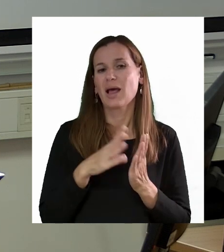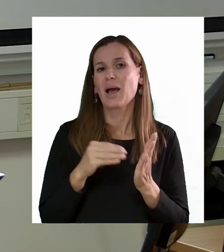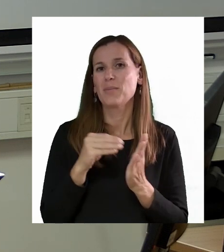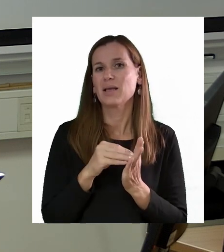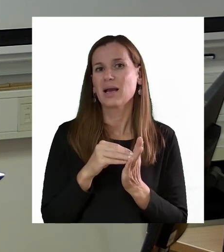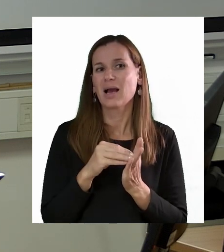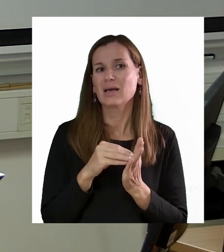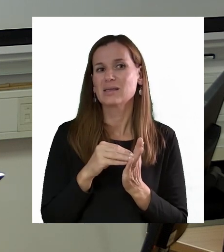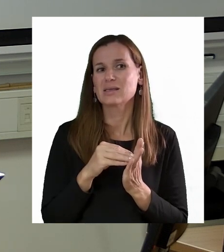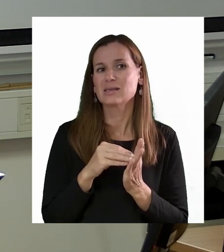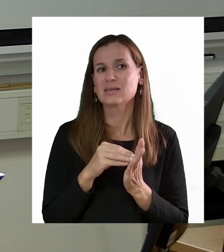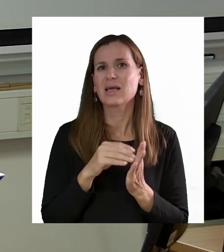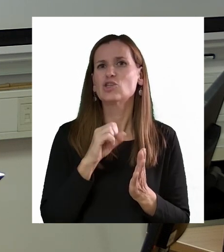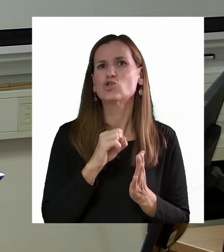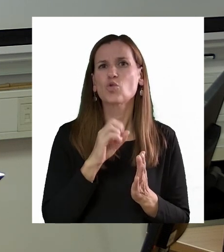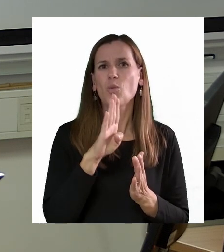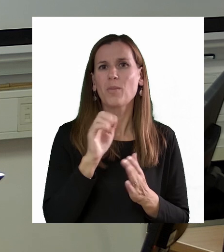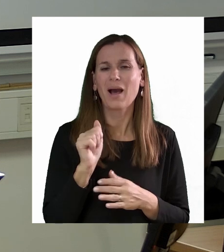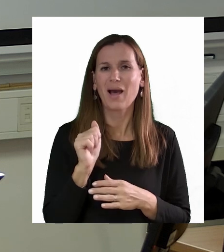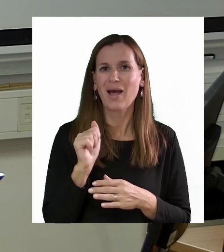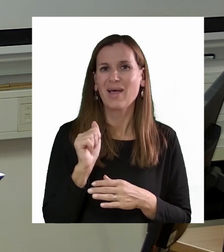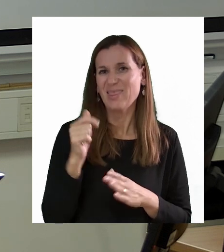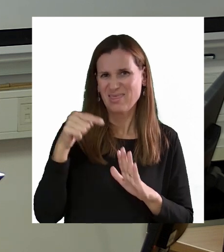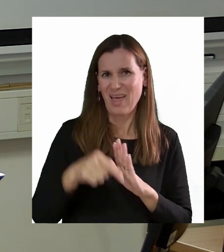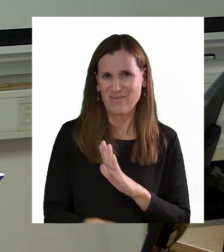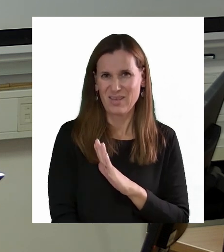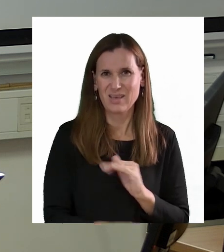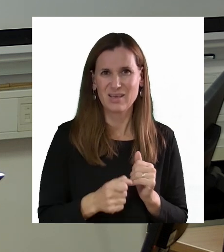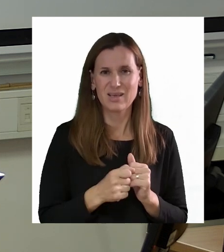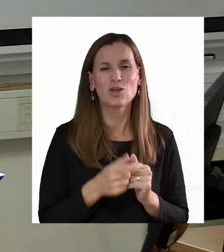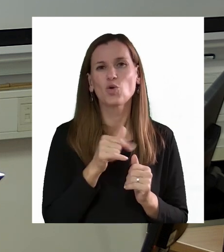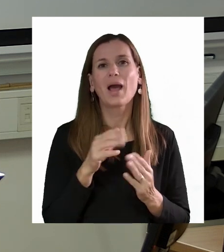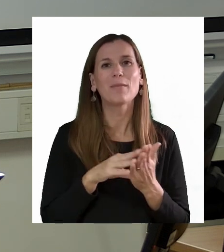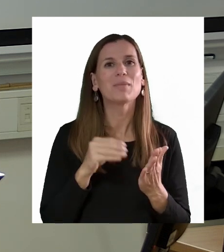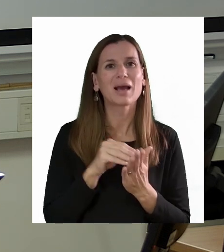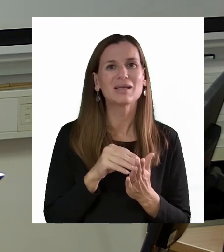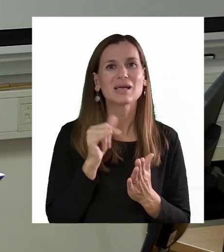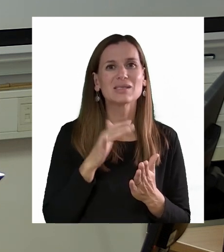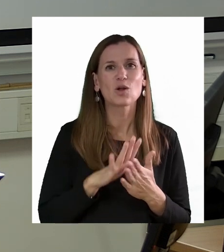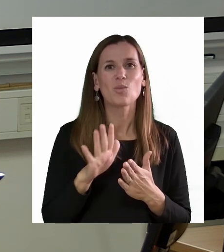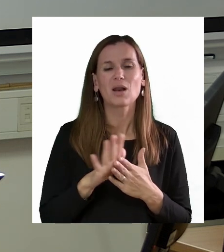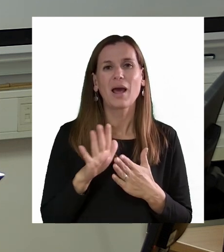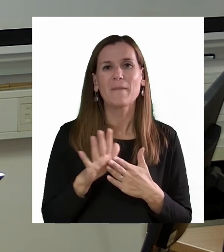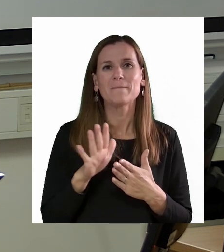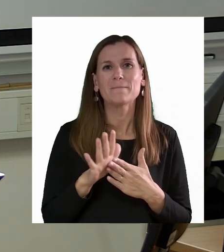is Tsukuba Diving VR. It is VR application that's used by this department